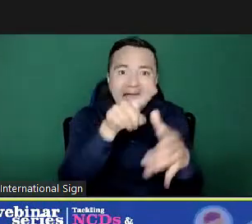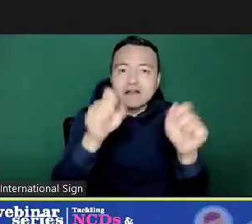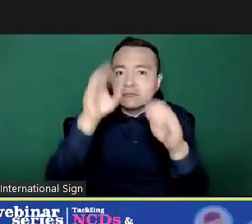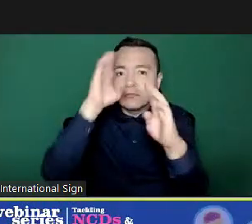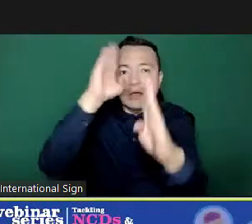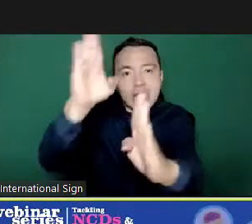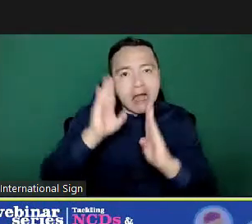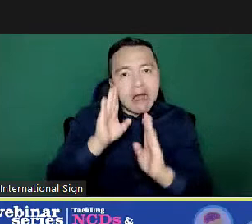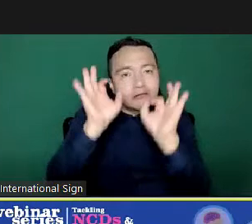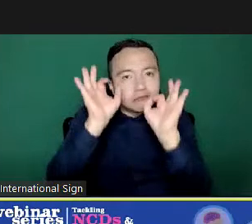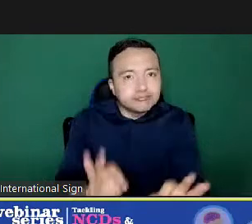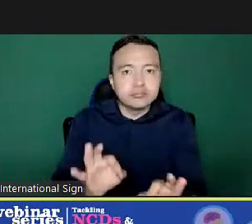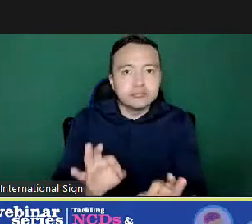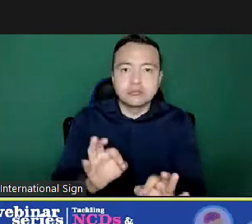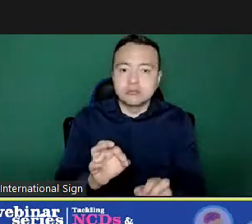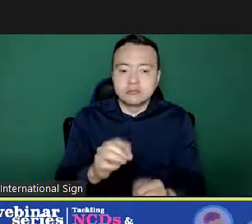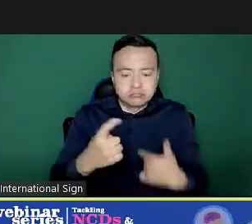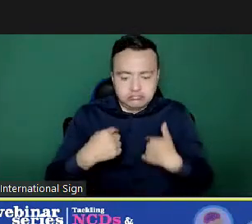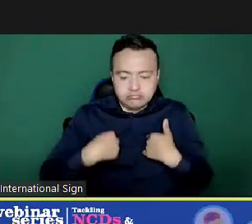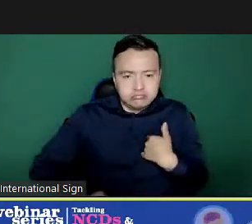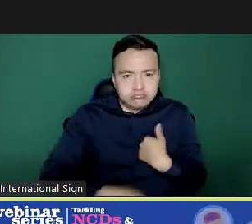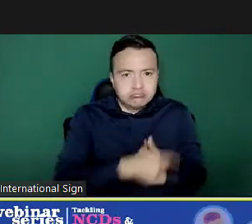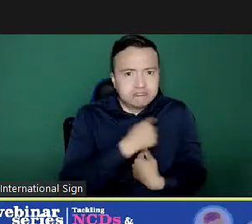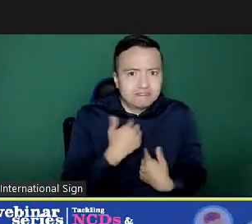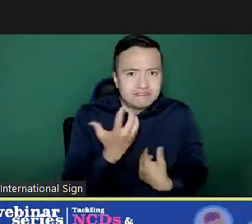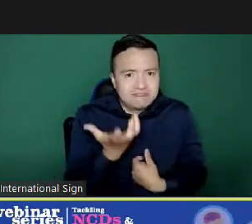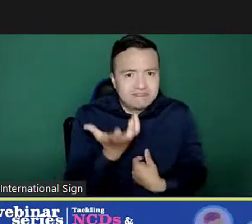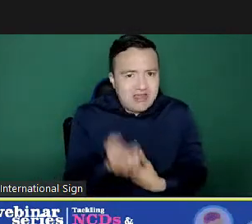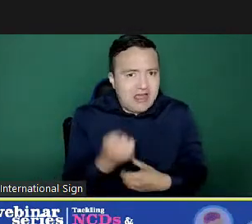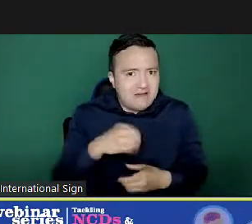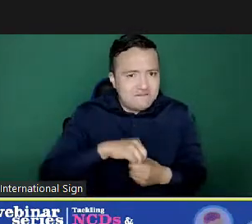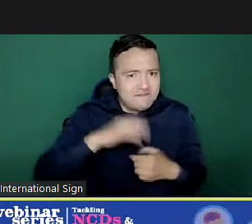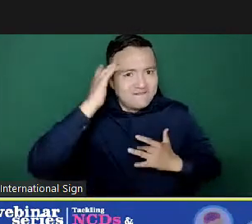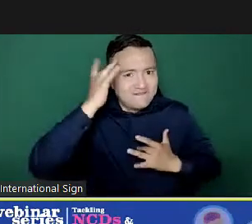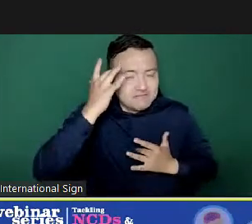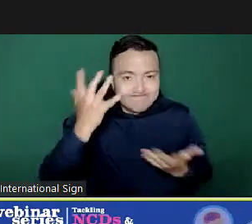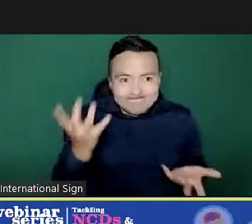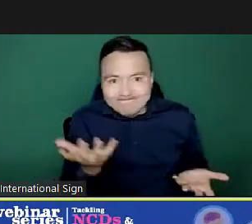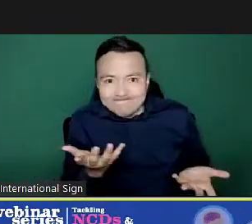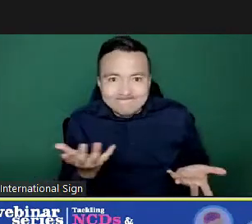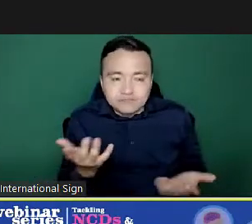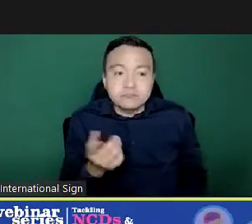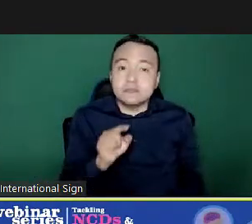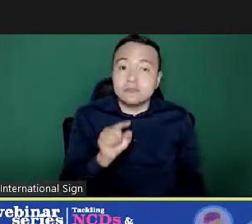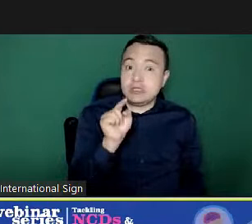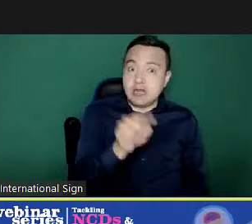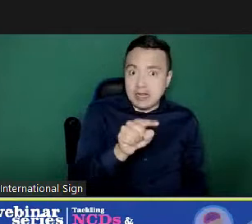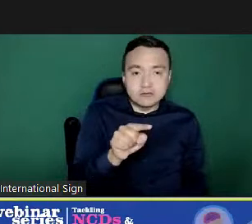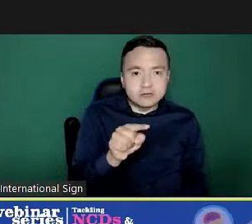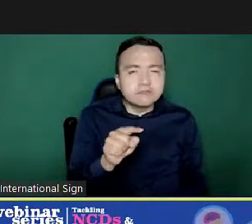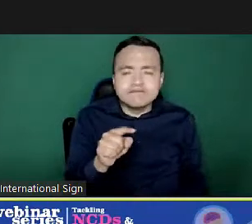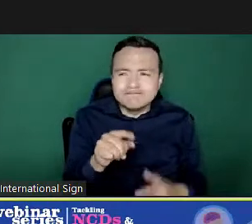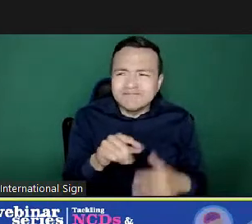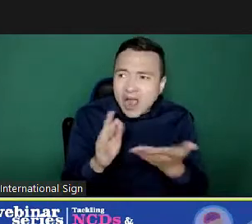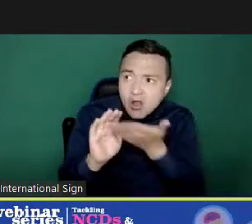A key bulwark of this system must be improved responsiveness of the first level of care for non-